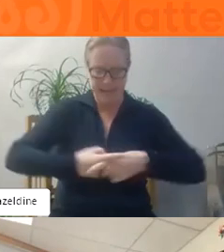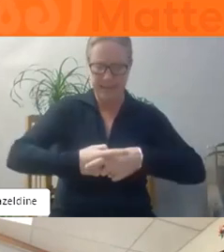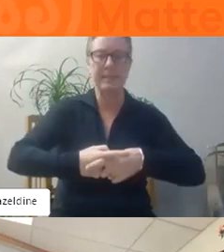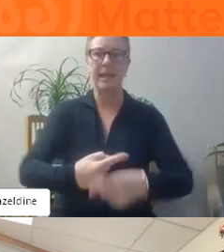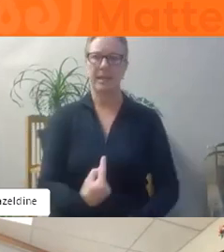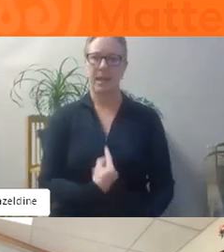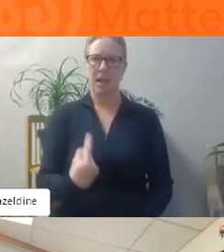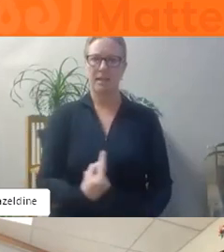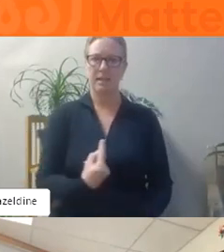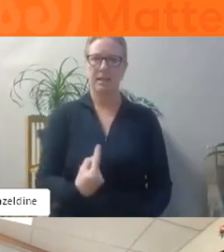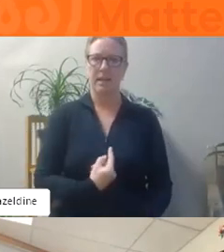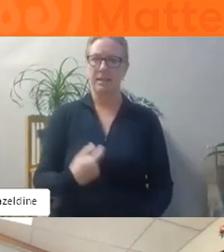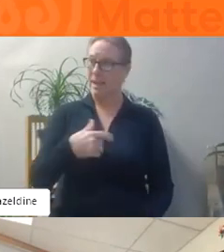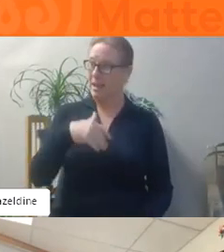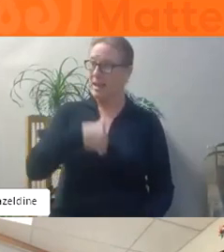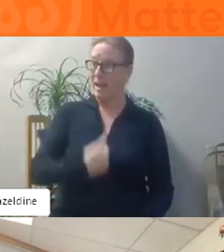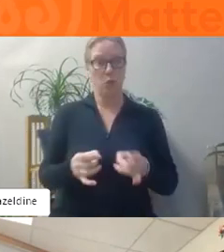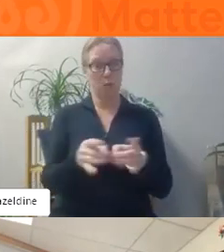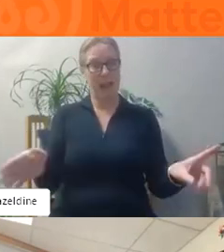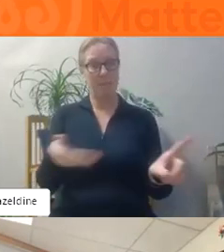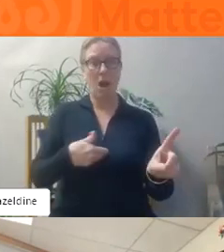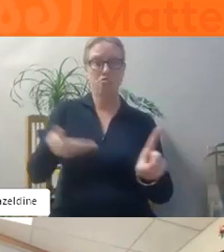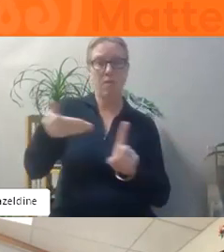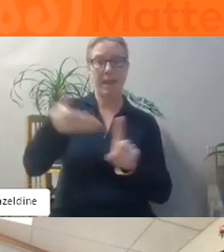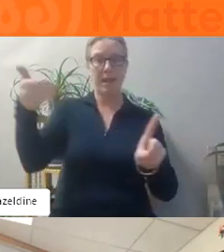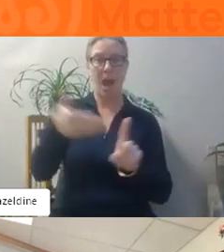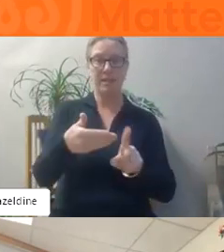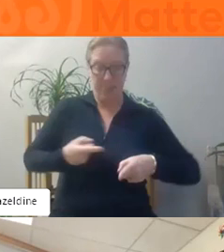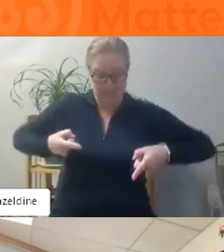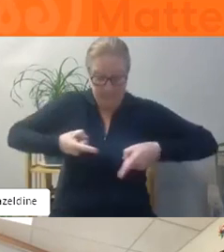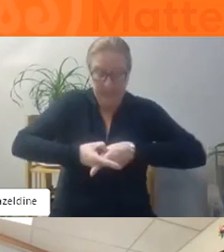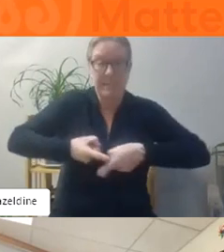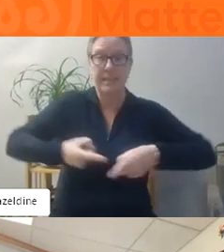it needs to start by recognising these intersectionalities and then